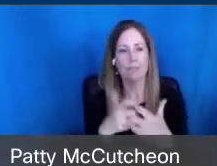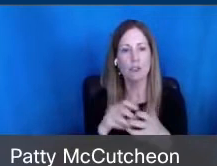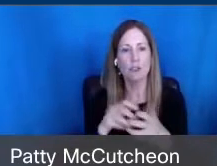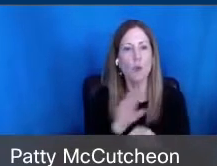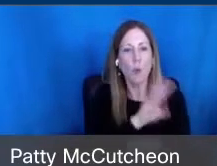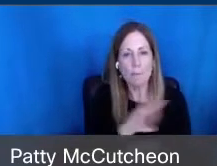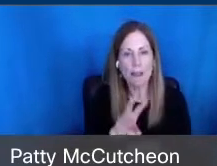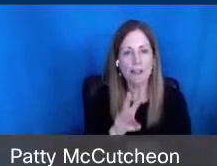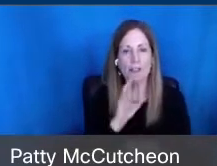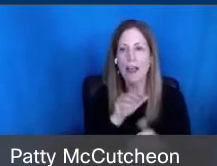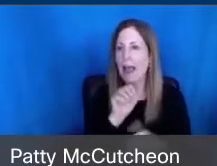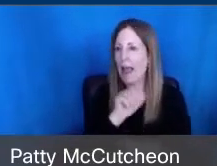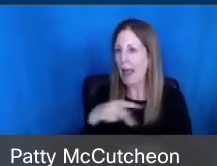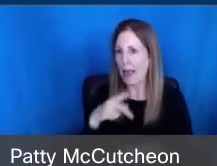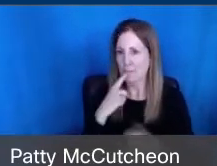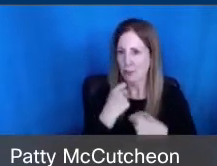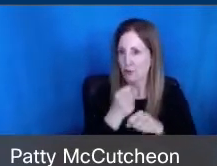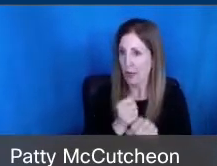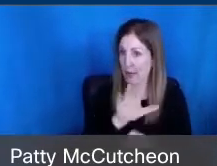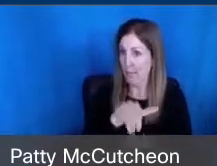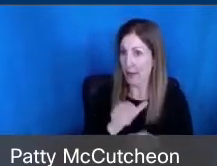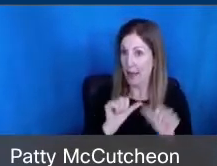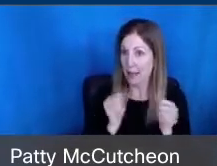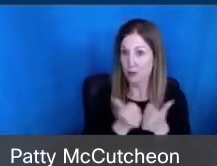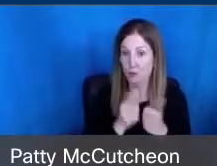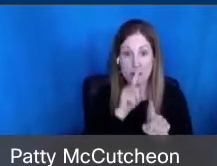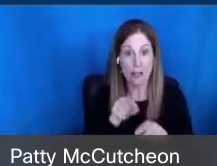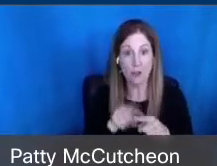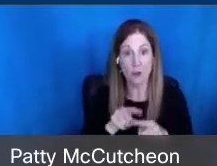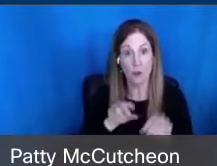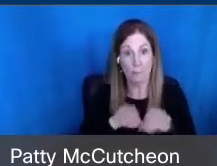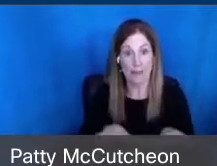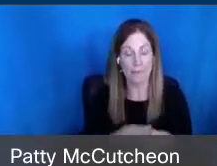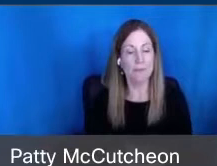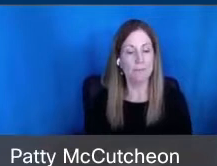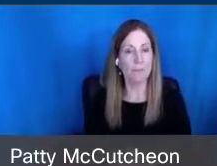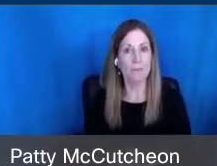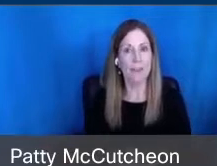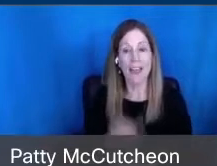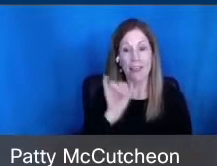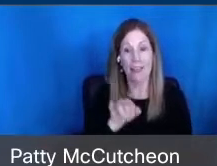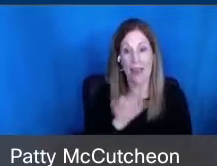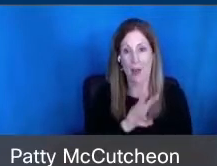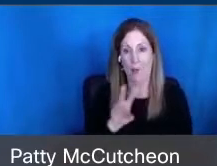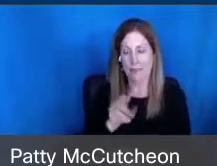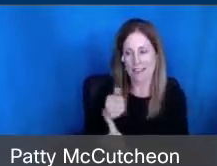that are created by agencies responding to the pandemic. And that site also provides a really great overview